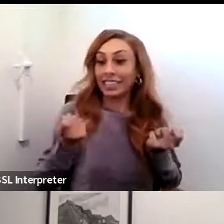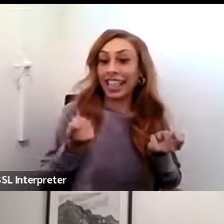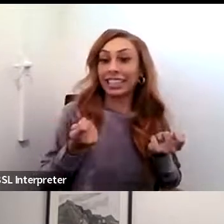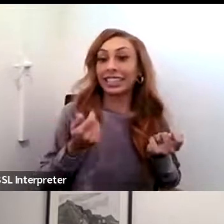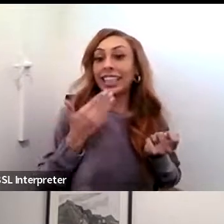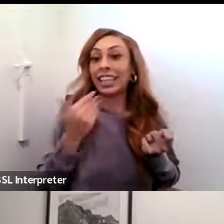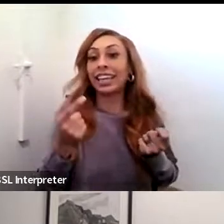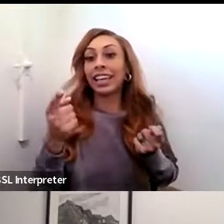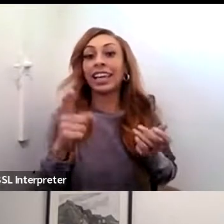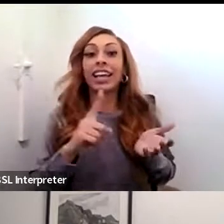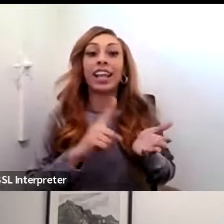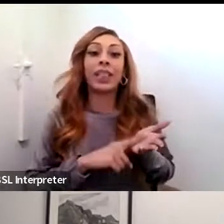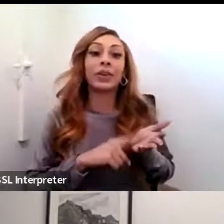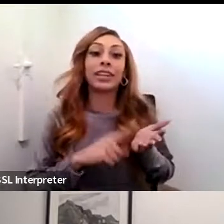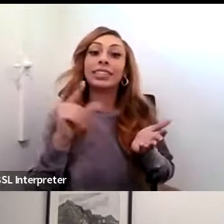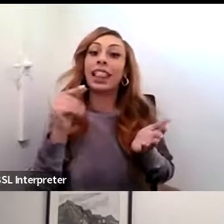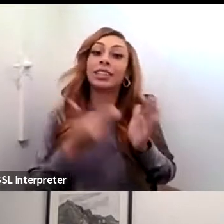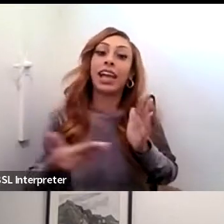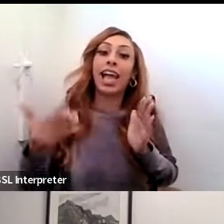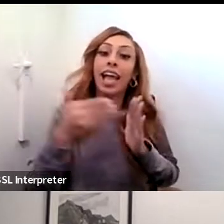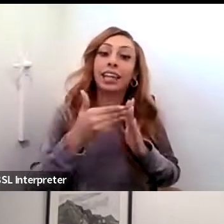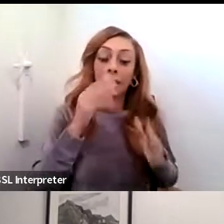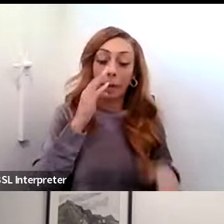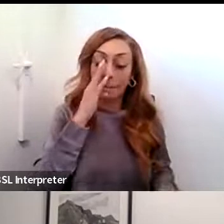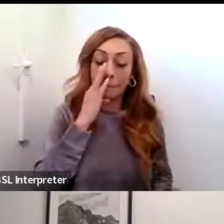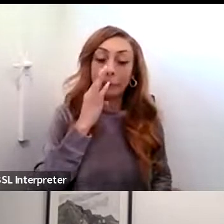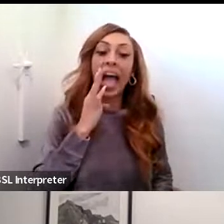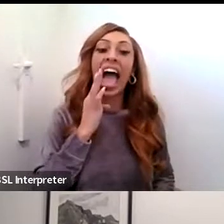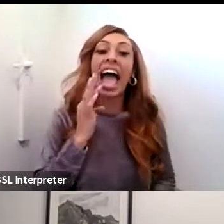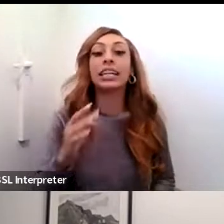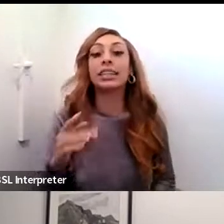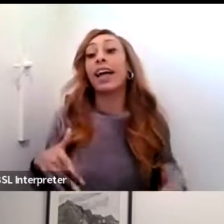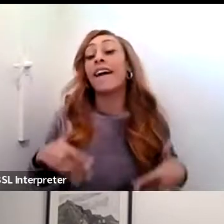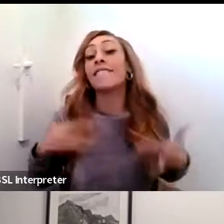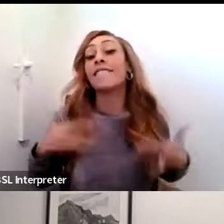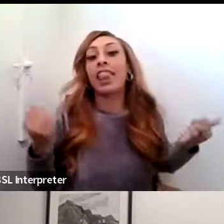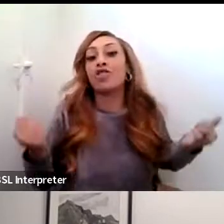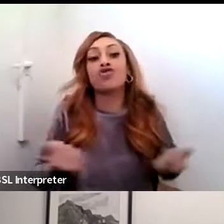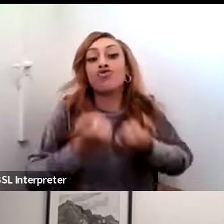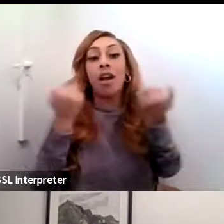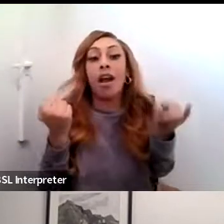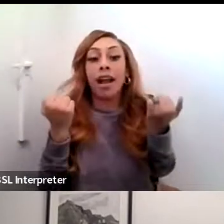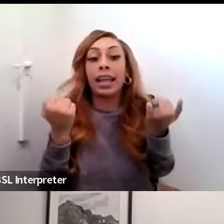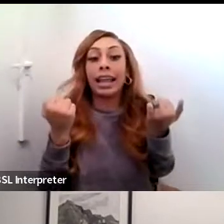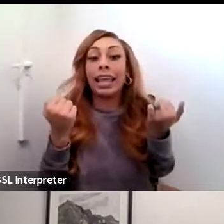Just a very quick point, I feel quite strongly that really, access should be included